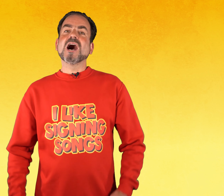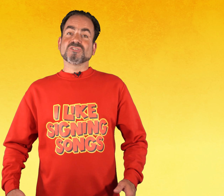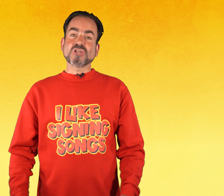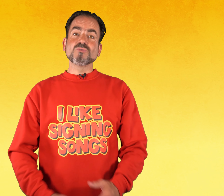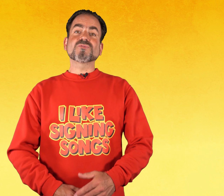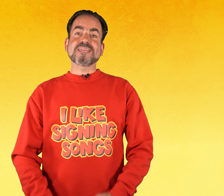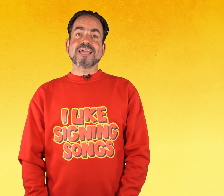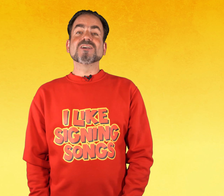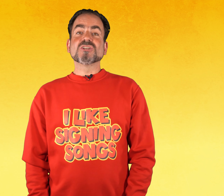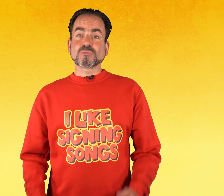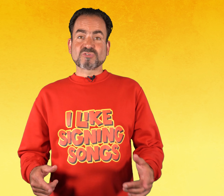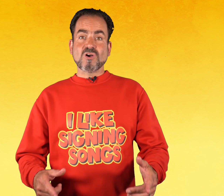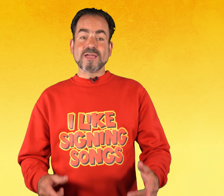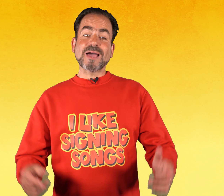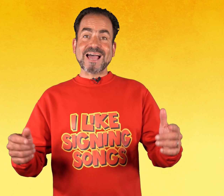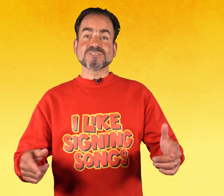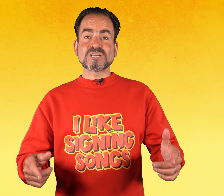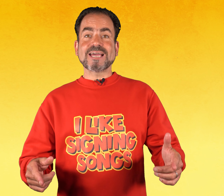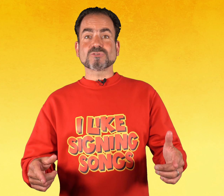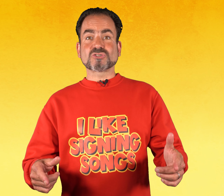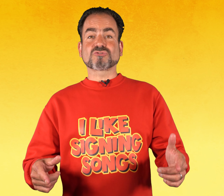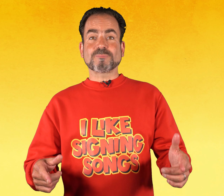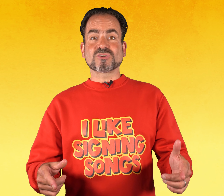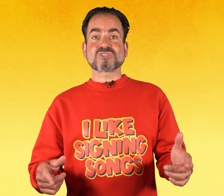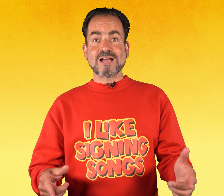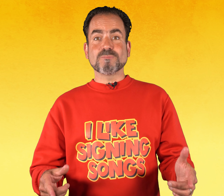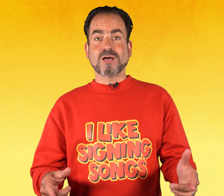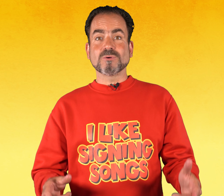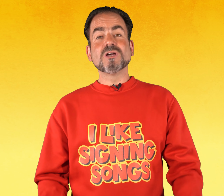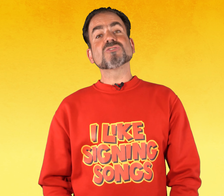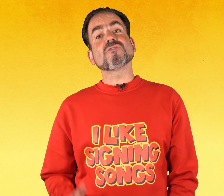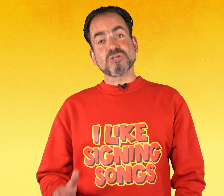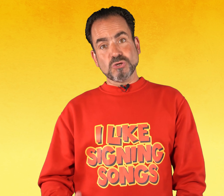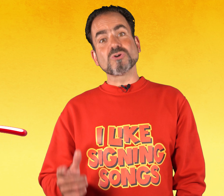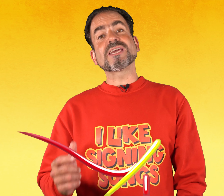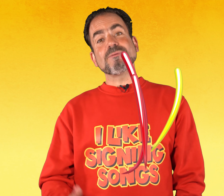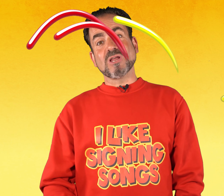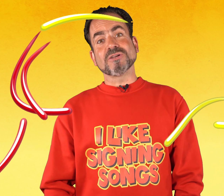And don't forget subscribe and check out the descriptions down below so that you can keep learning